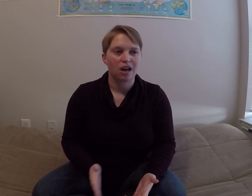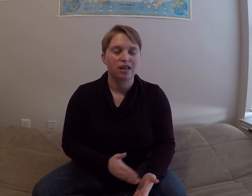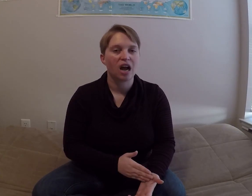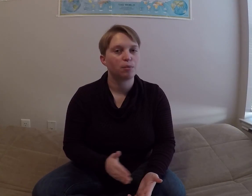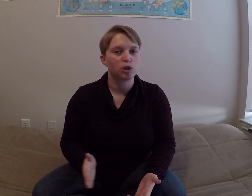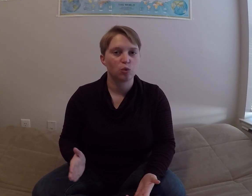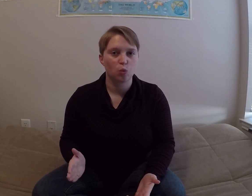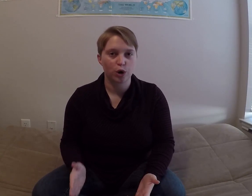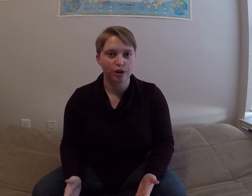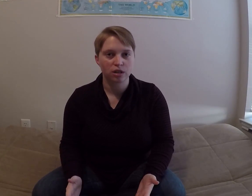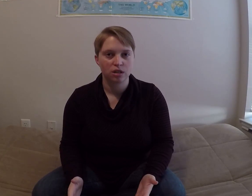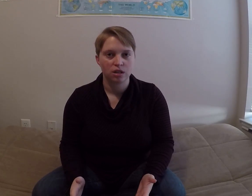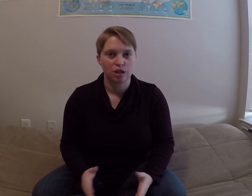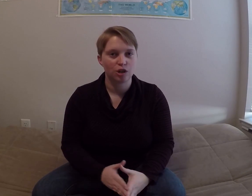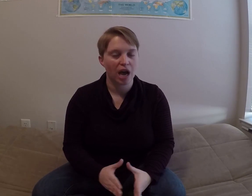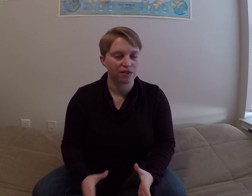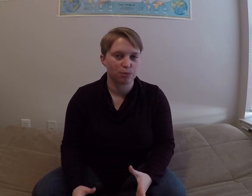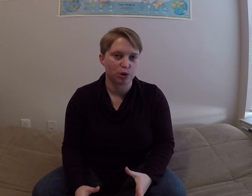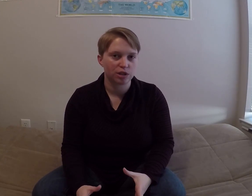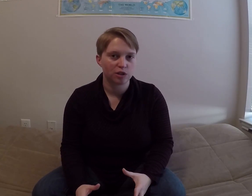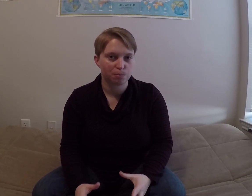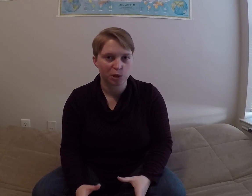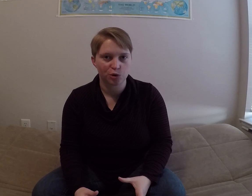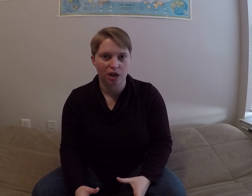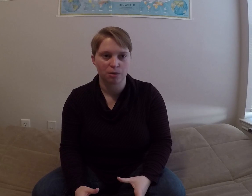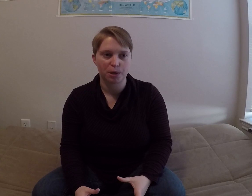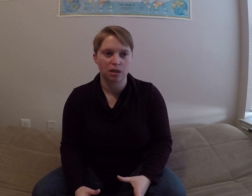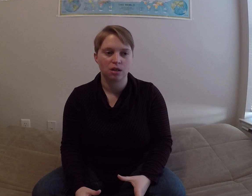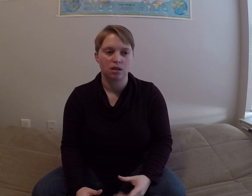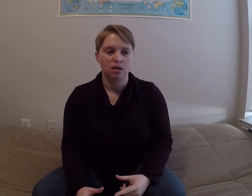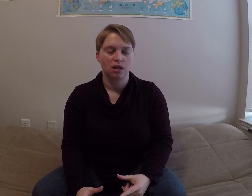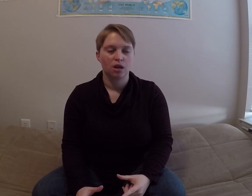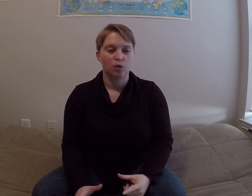Depending on how much work you have to put into speech therapy